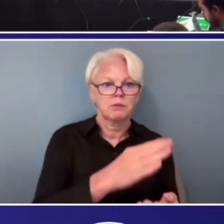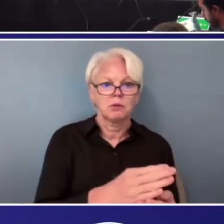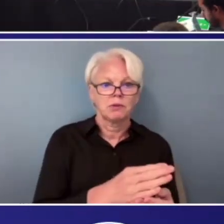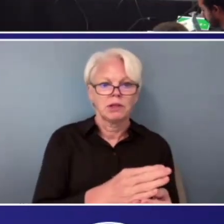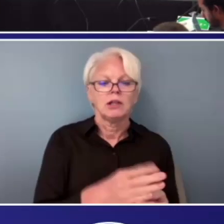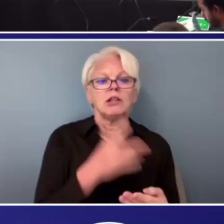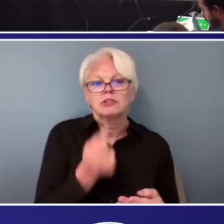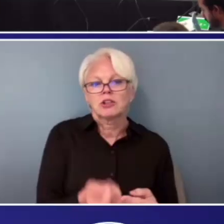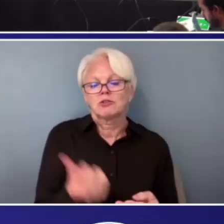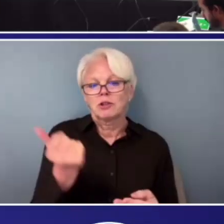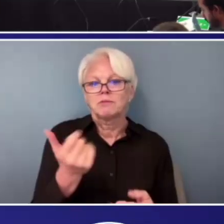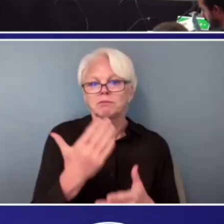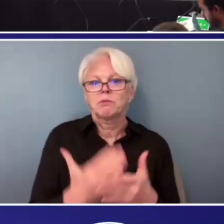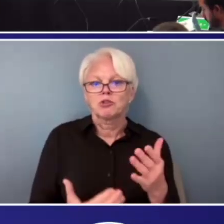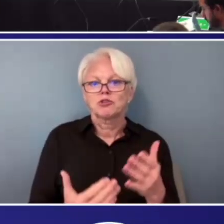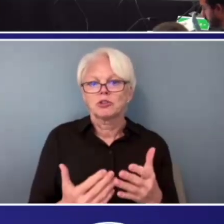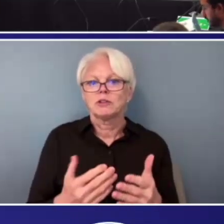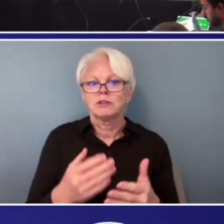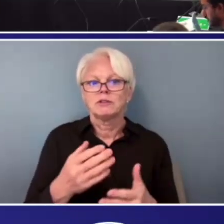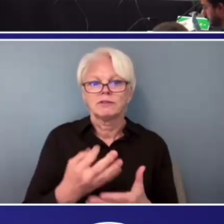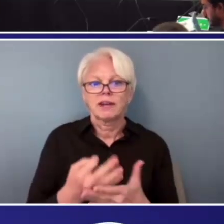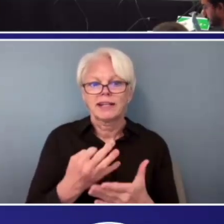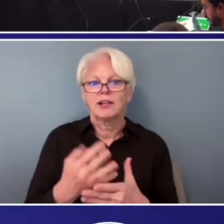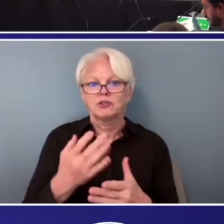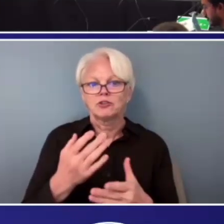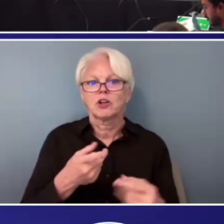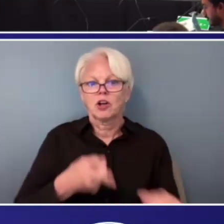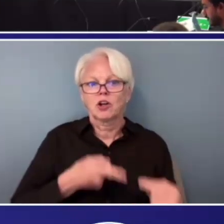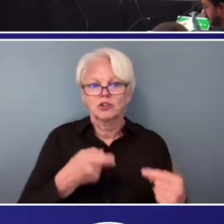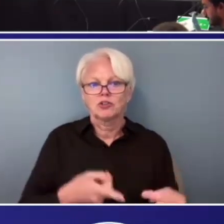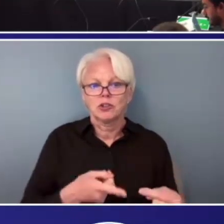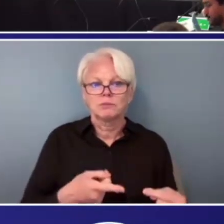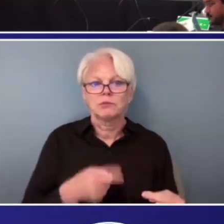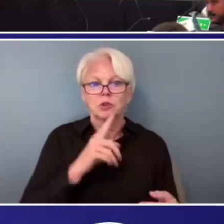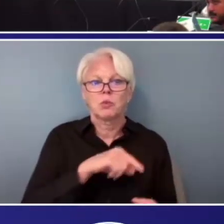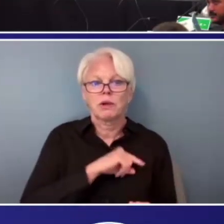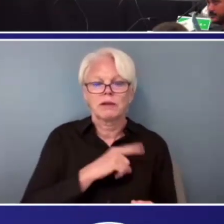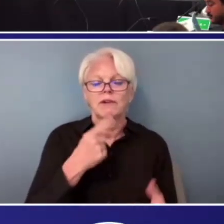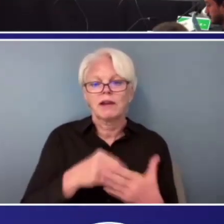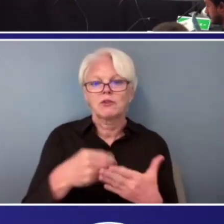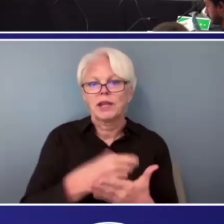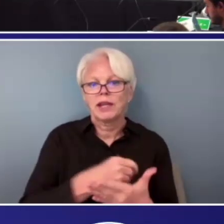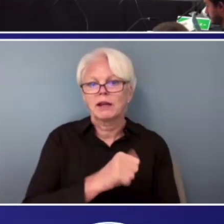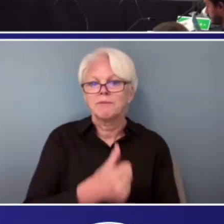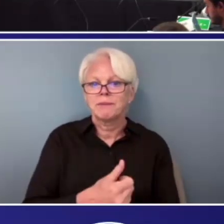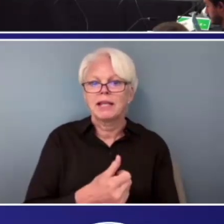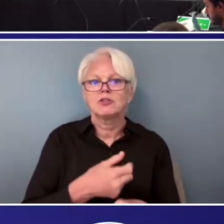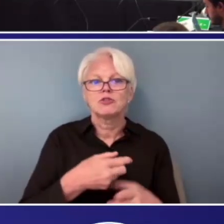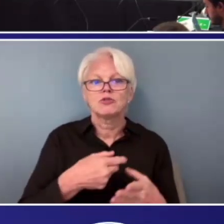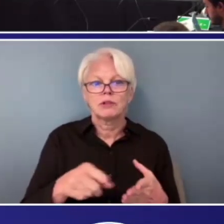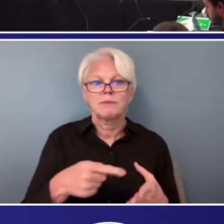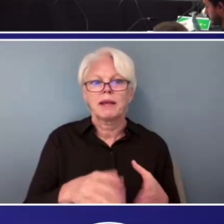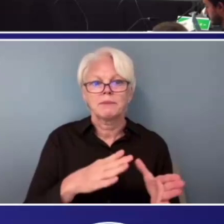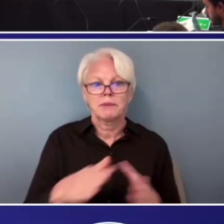financial hardship to qualify for the Income Based Repayment Plan. And we've added the repayment --